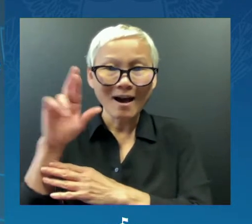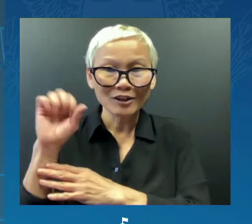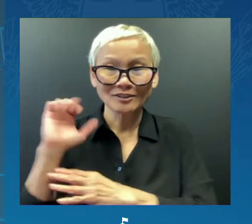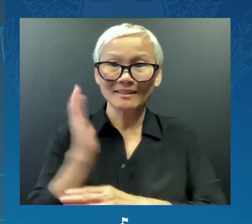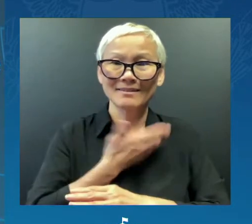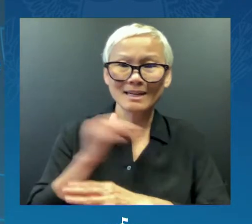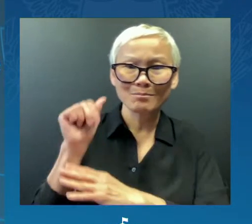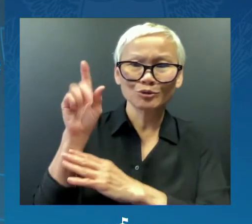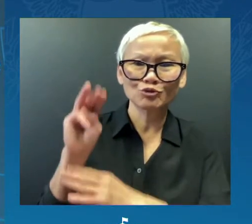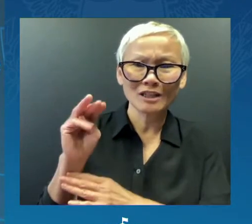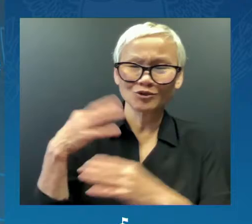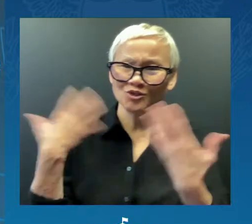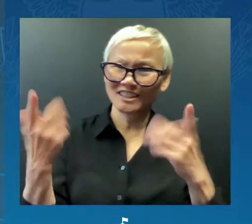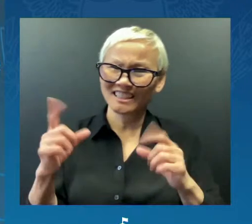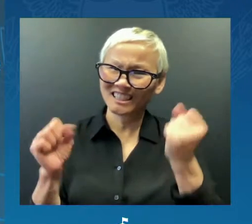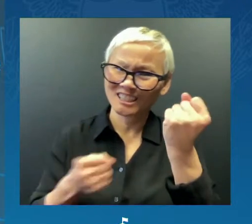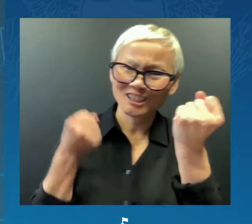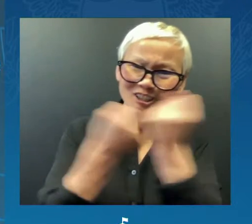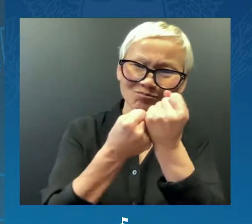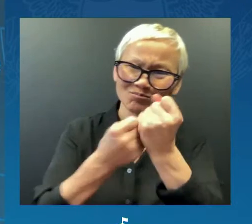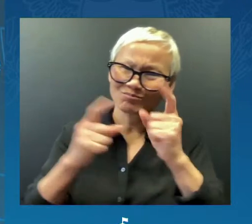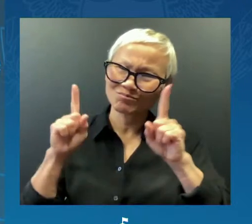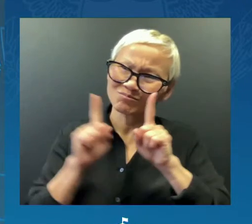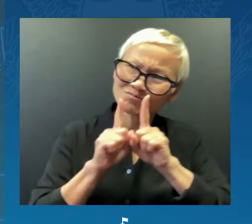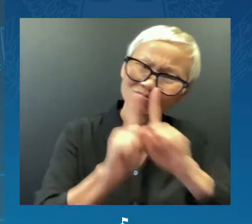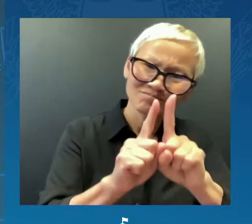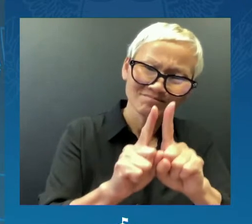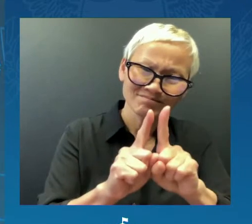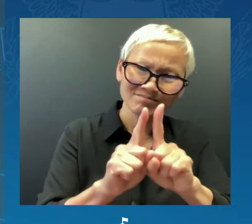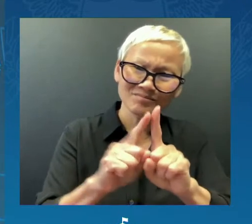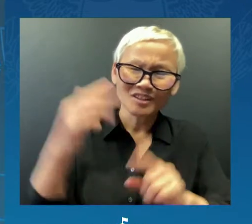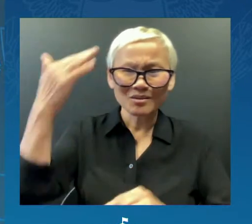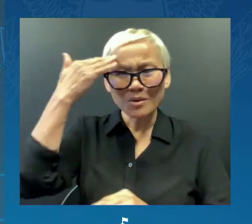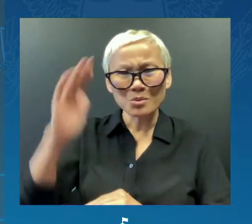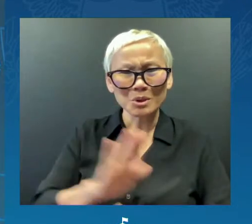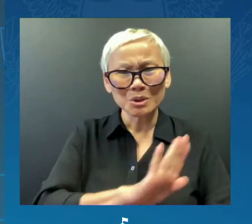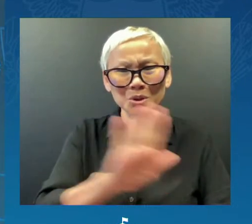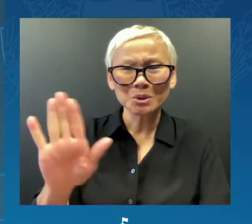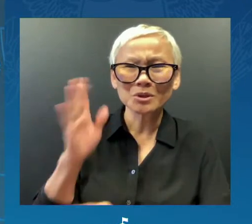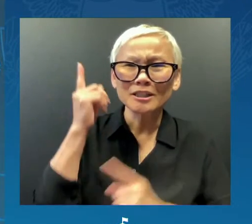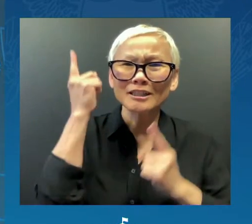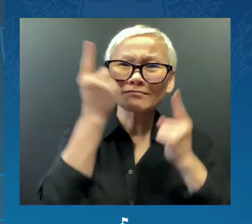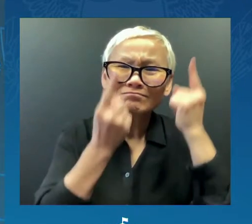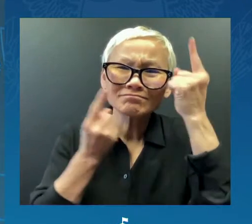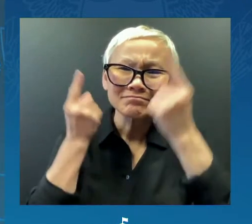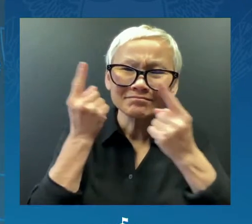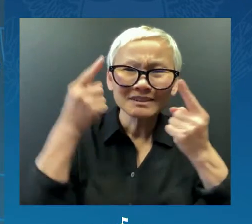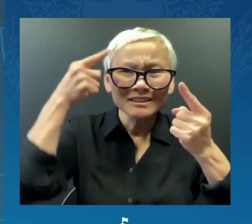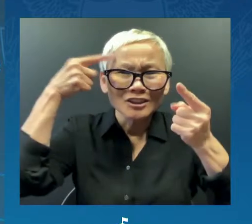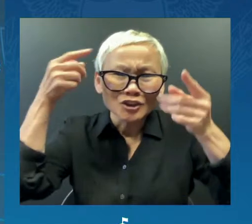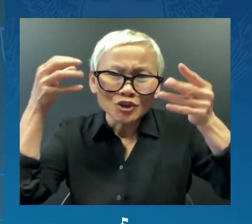knowing it is the spark and determination of young people that will drive and move us forward.